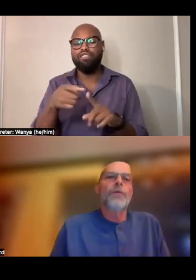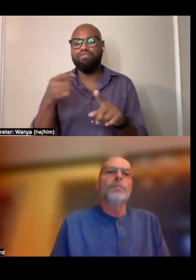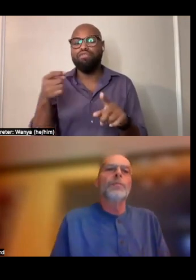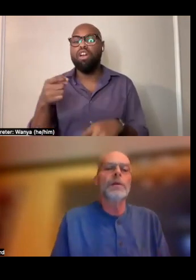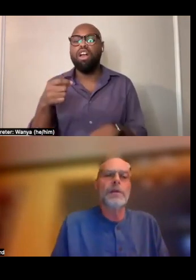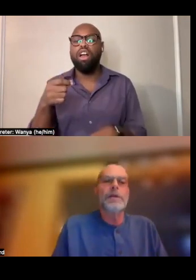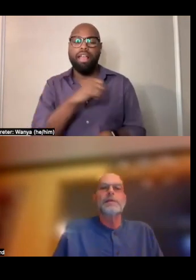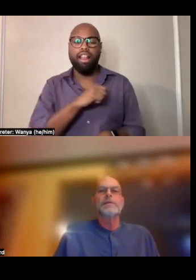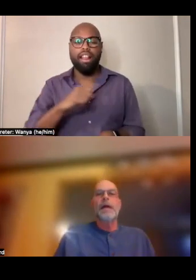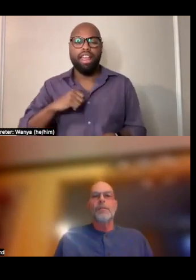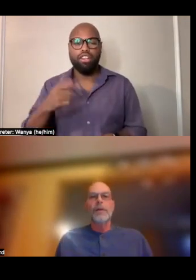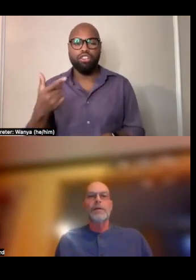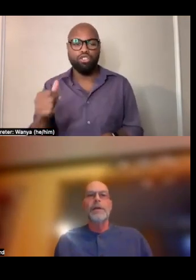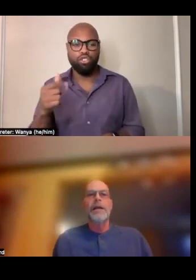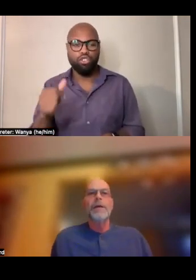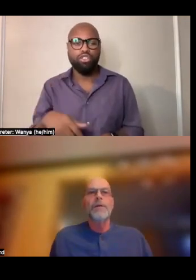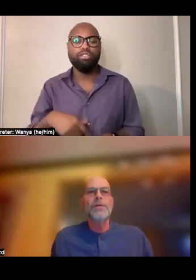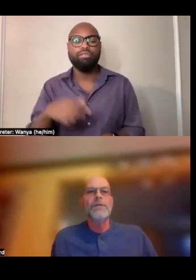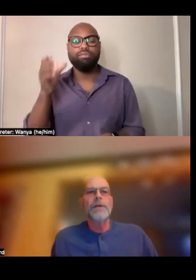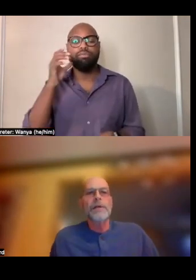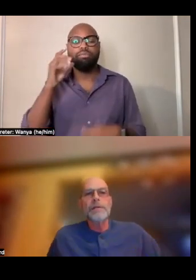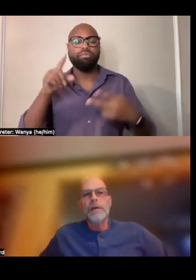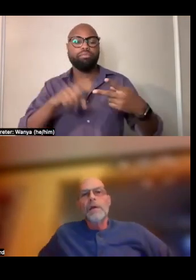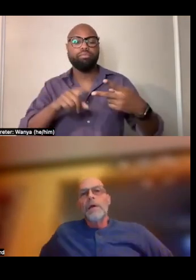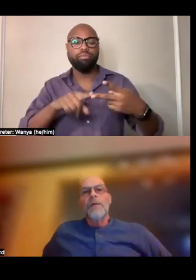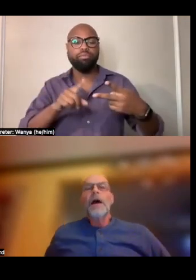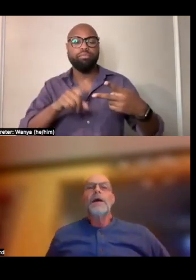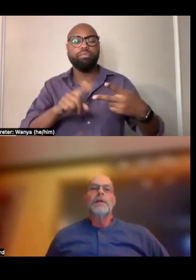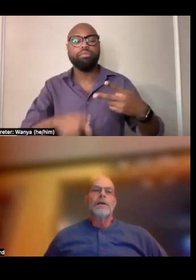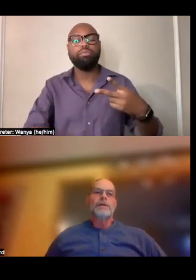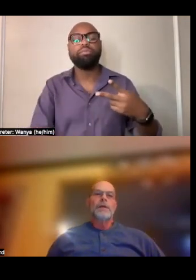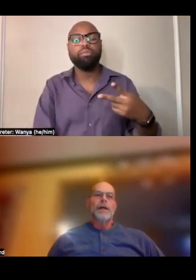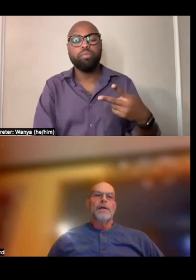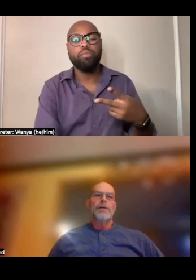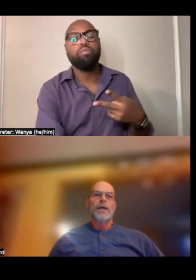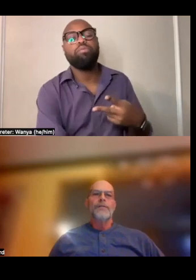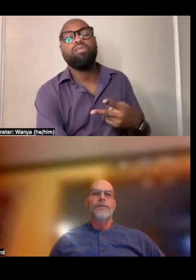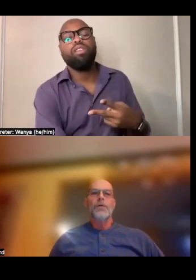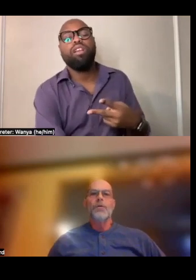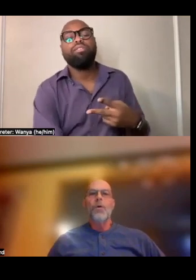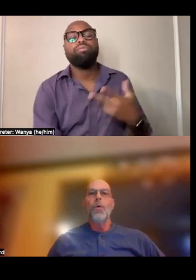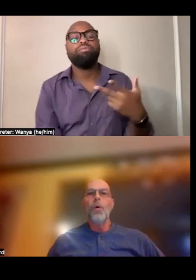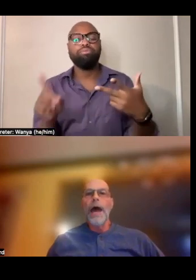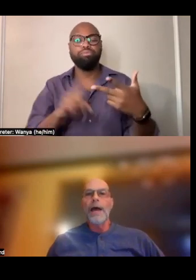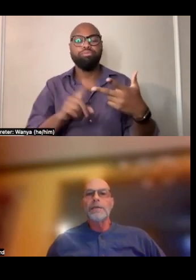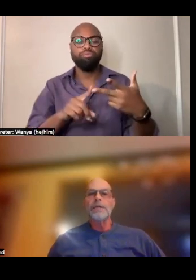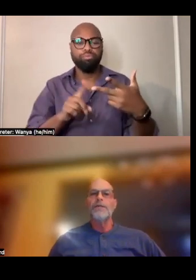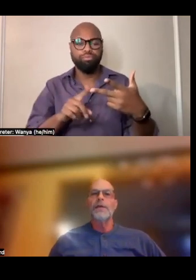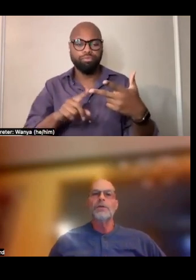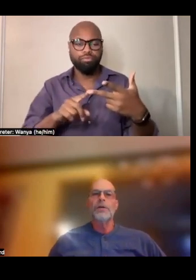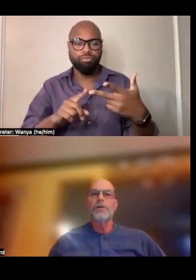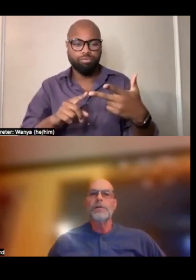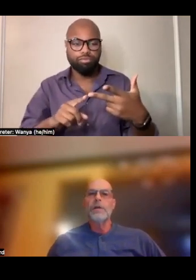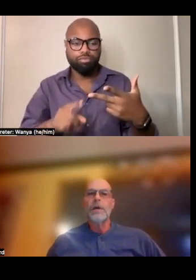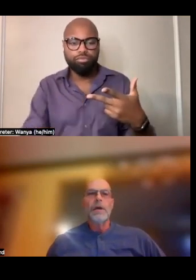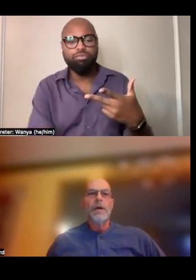affordability, sustainability, and inclusiveness. The idea is to integrate a few core access features.